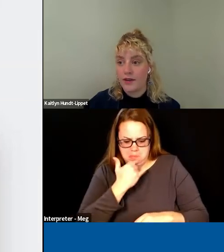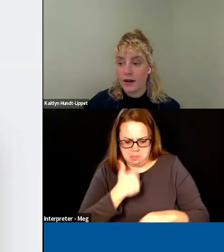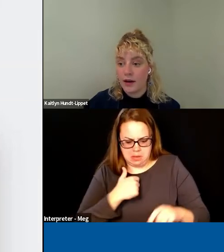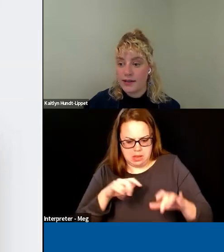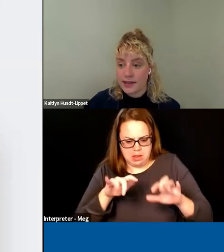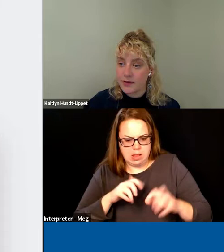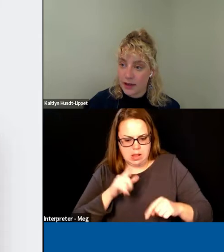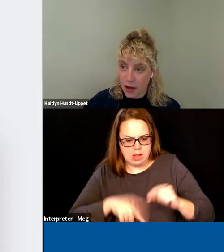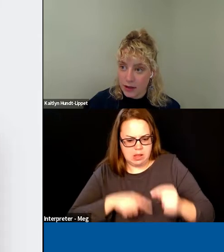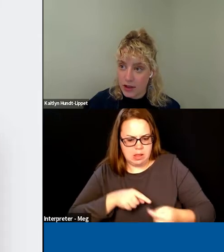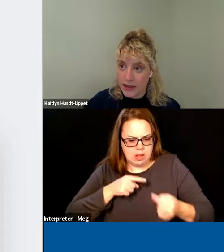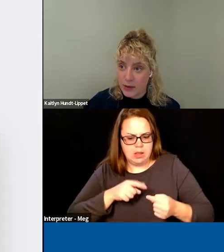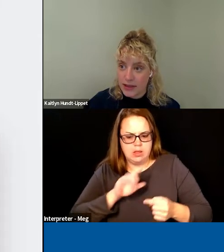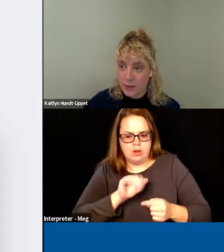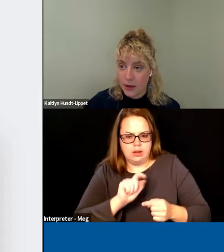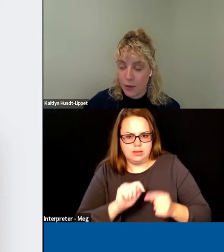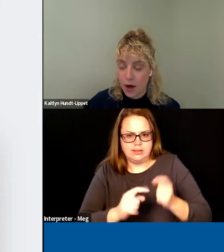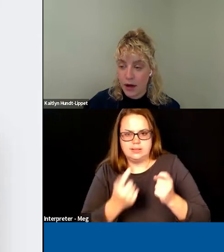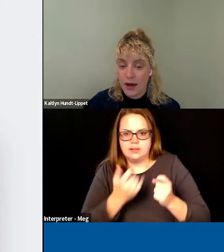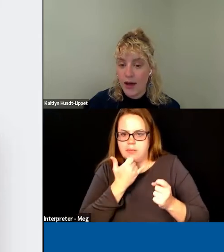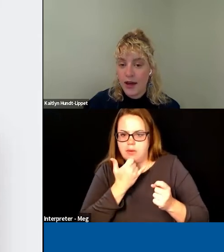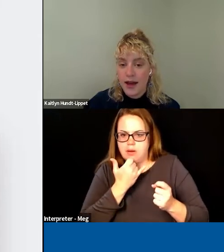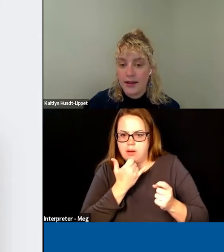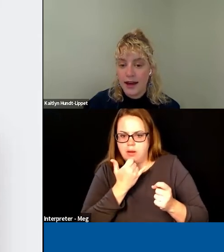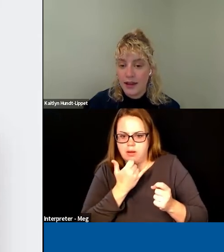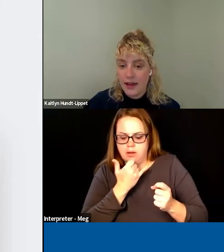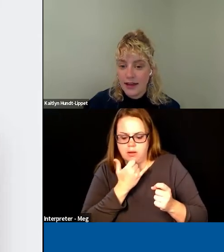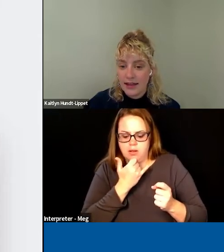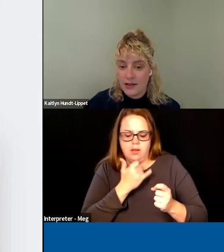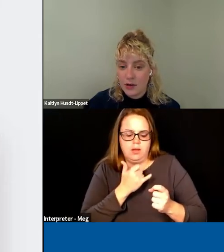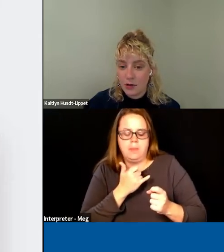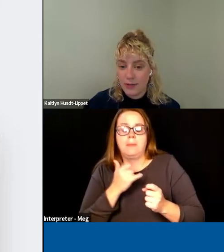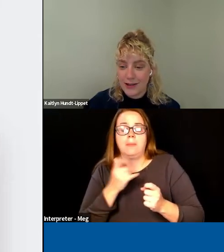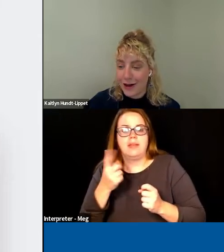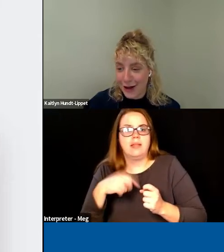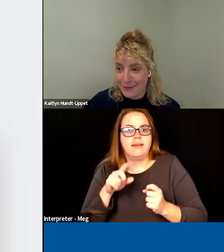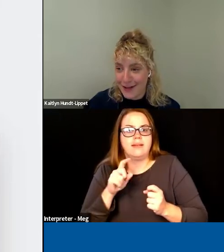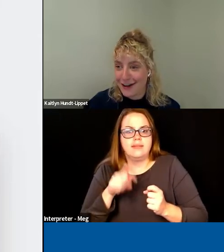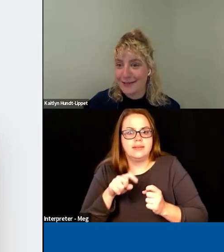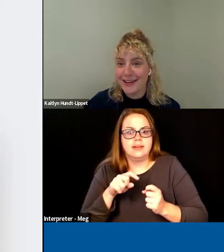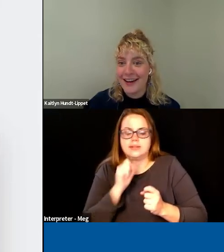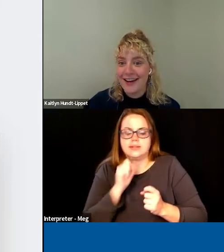or that their assistive technology is doing something wrong and that they need to, but it's not them.